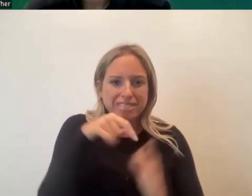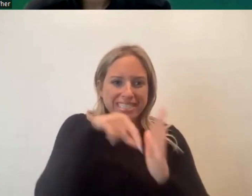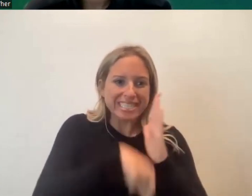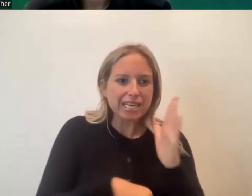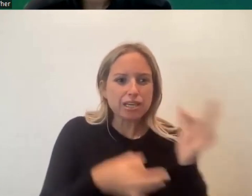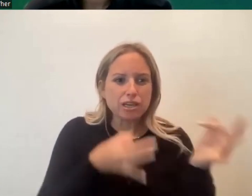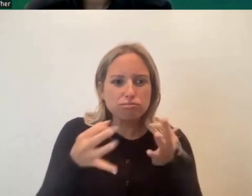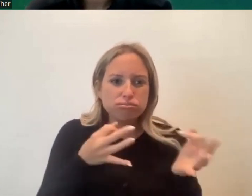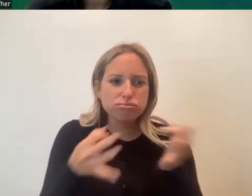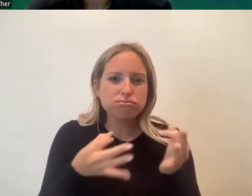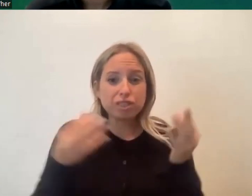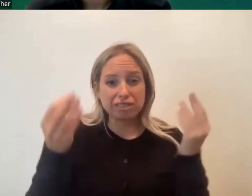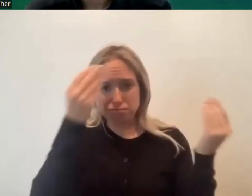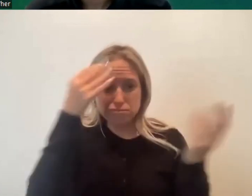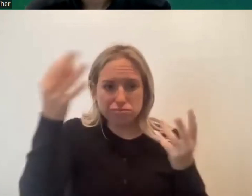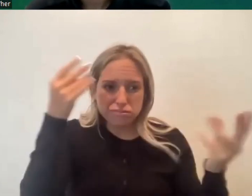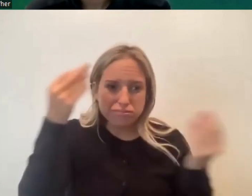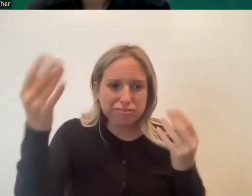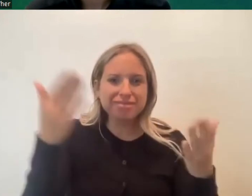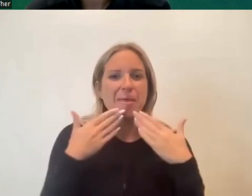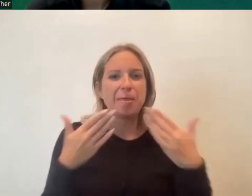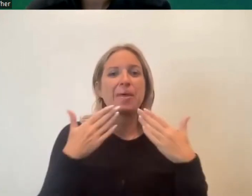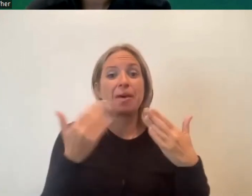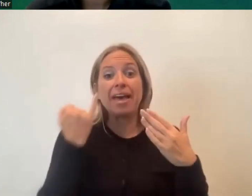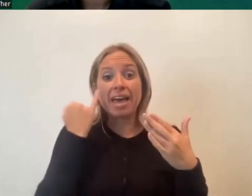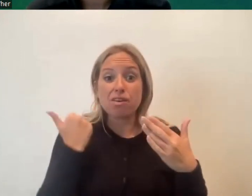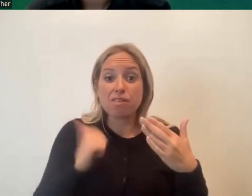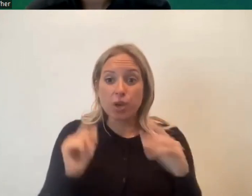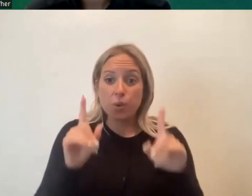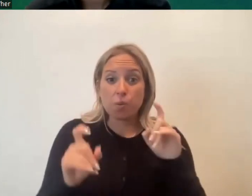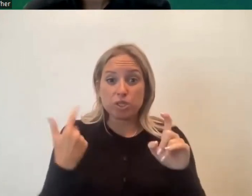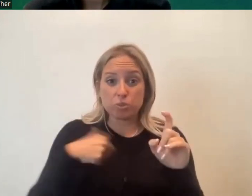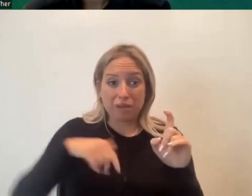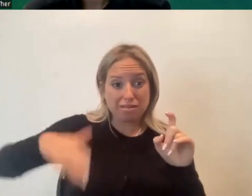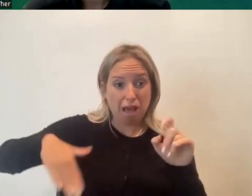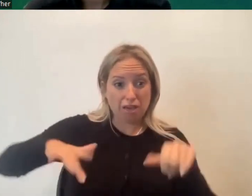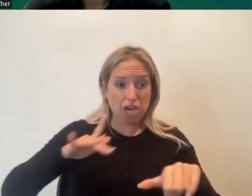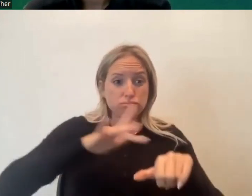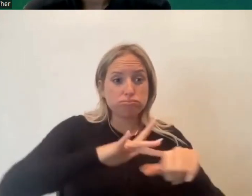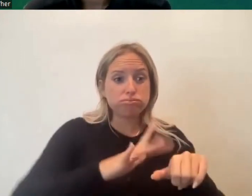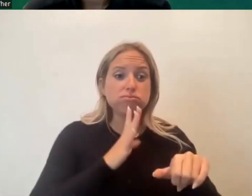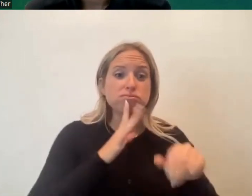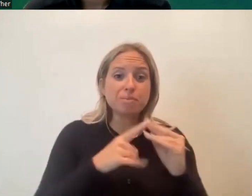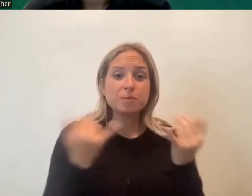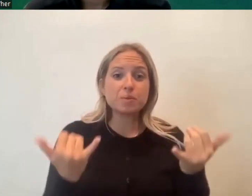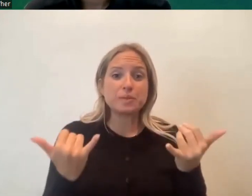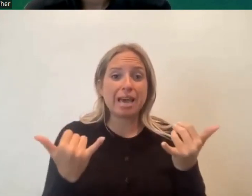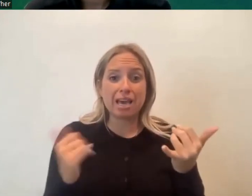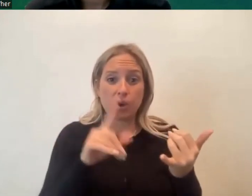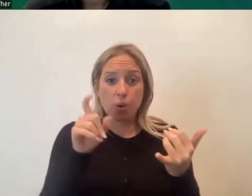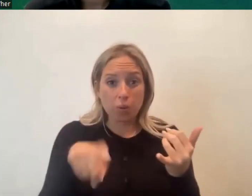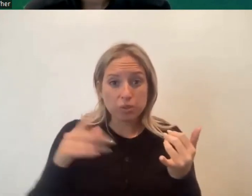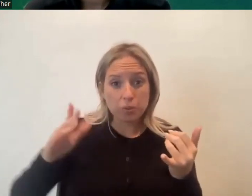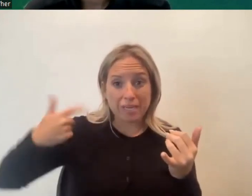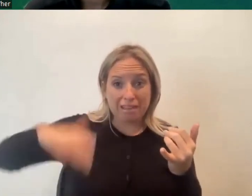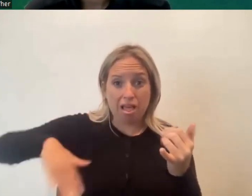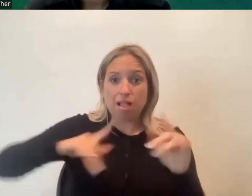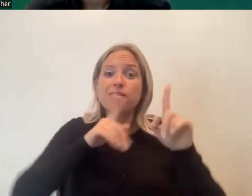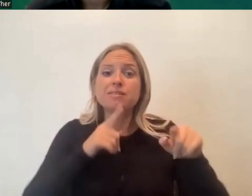If there were any questions that we were not able to get to today, please let us know and we will try to get them answered for you.